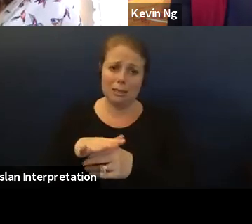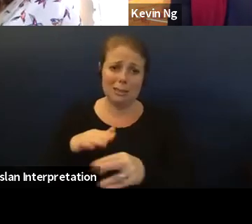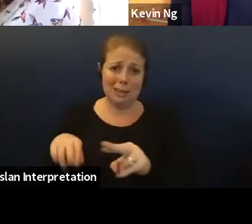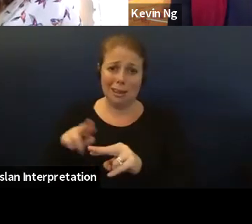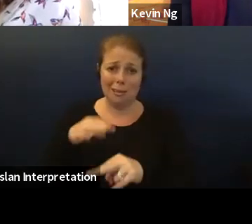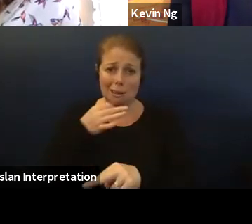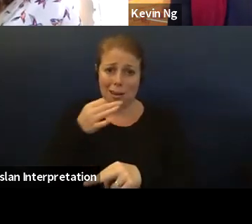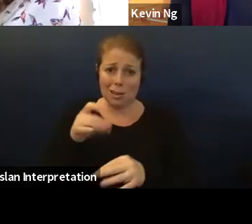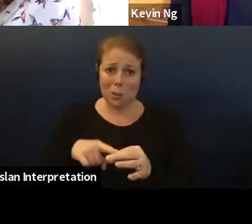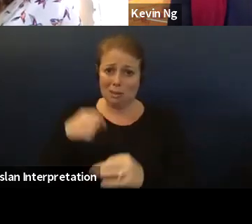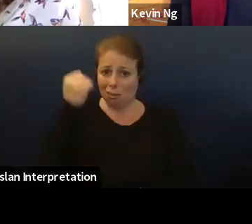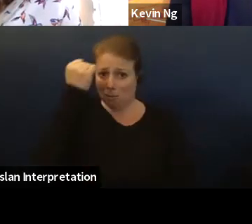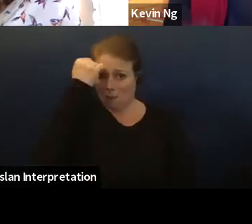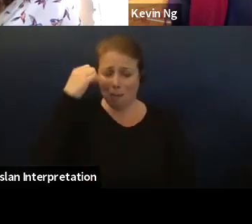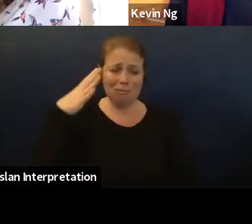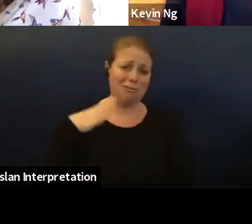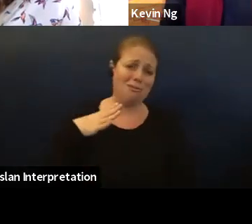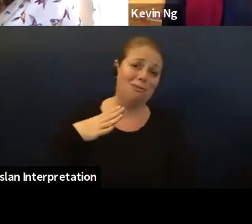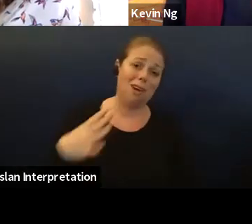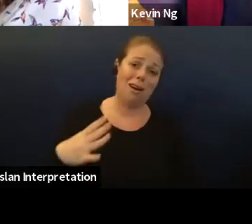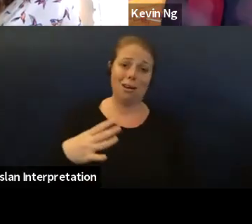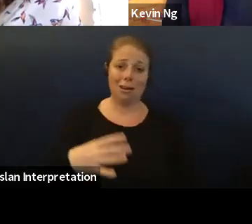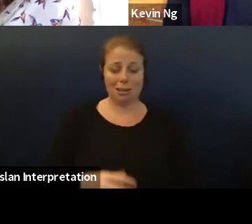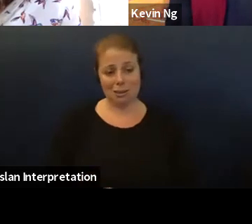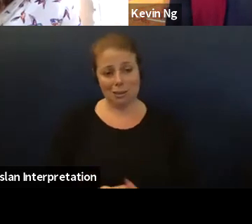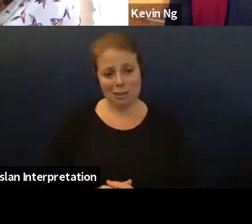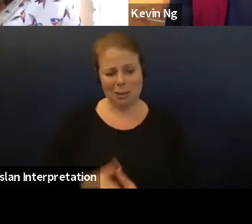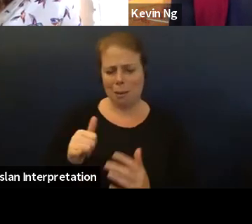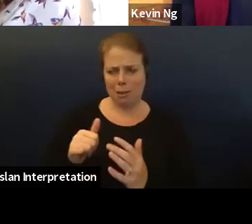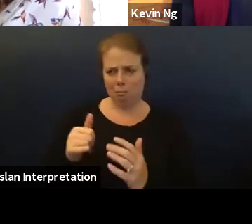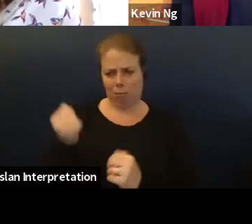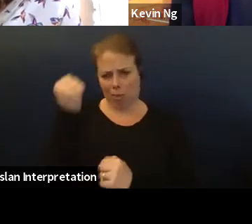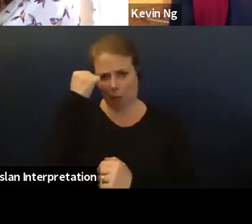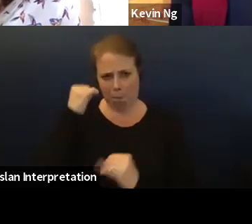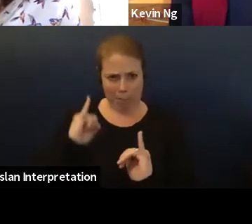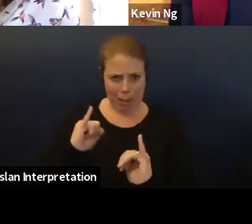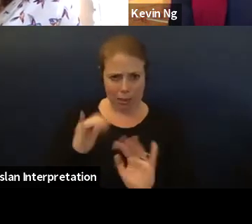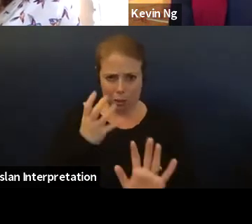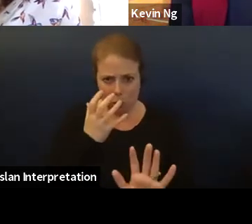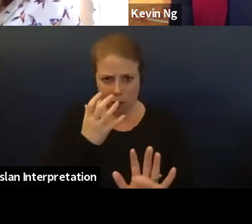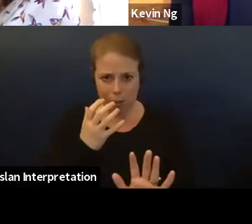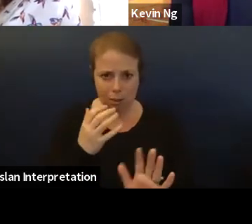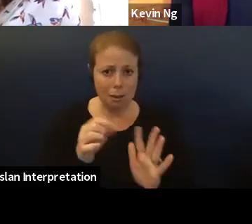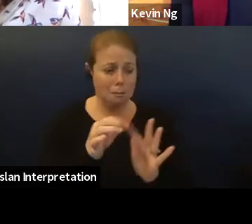I mean maybe using the word dumb is really bad sorry. No, I think it's right, I don't think any questions is too naive or too